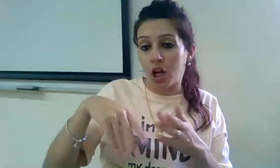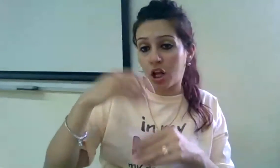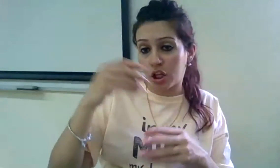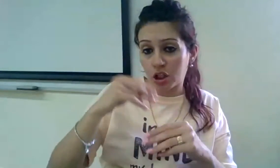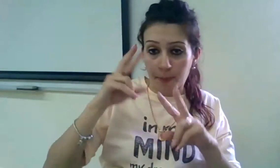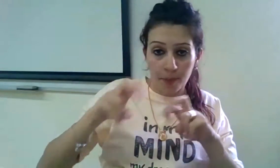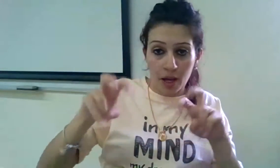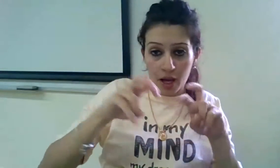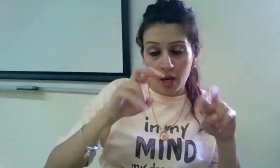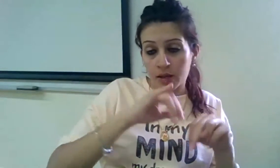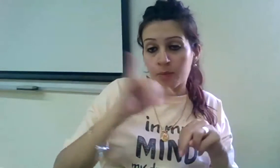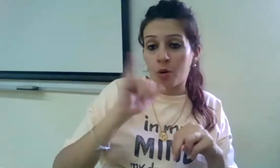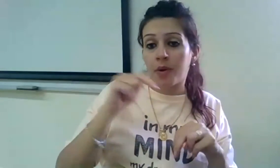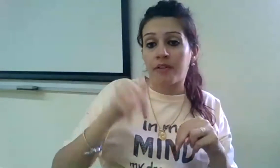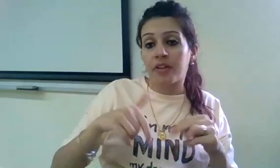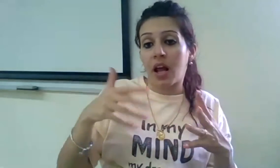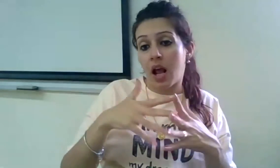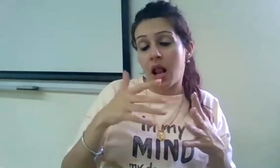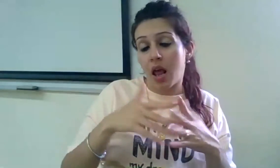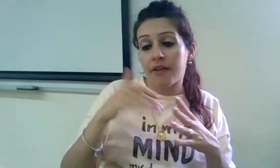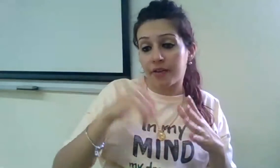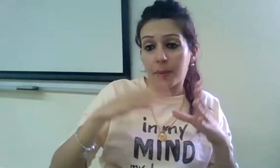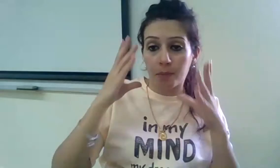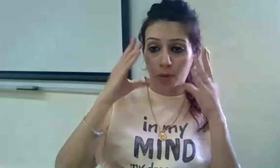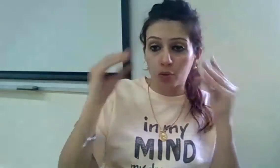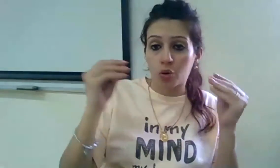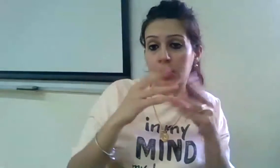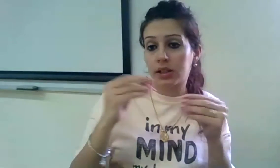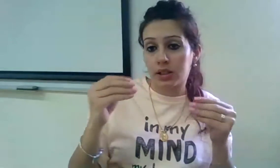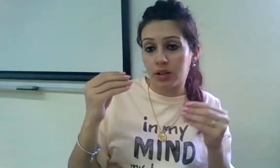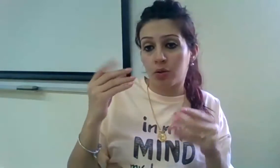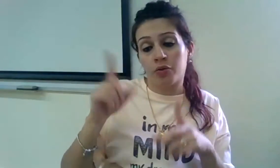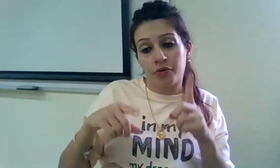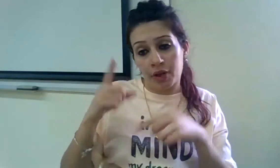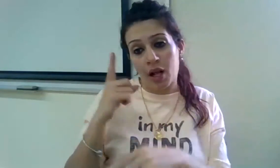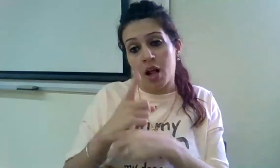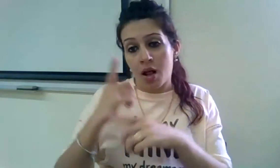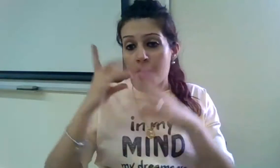In certain points of their lives, or whether it's much better to have formative